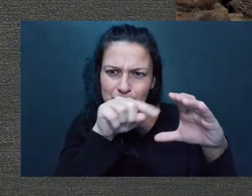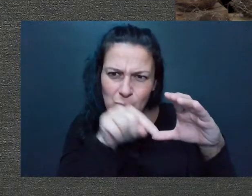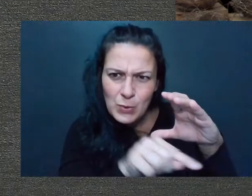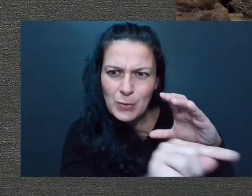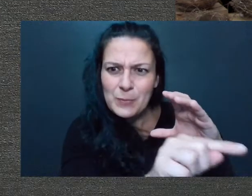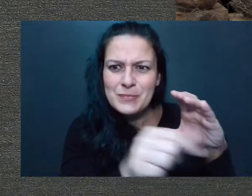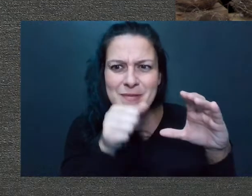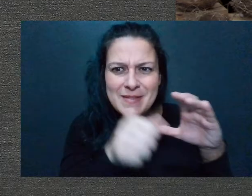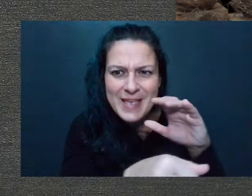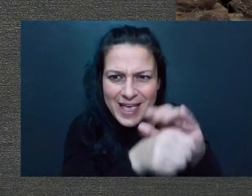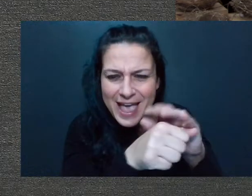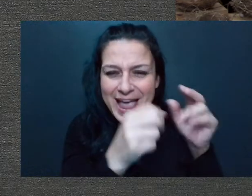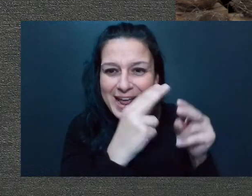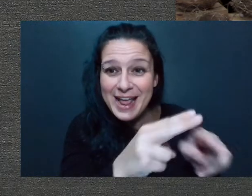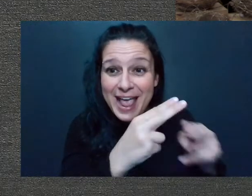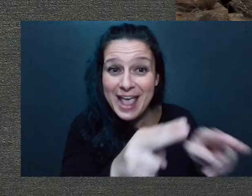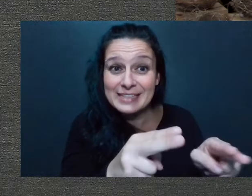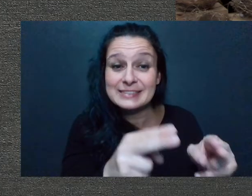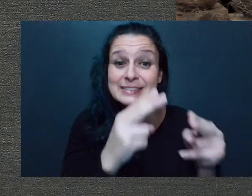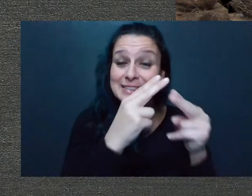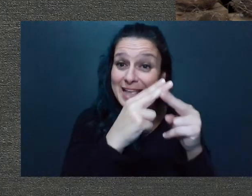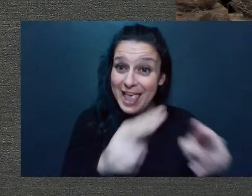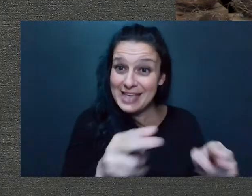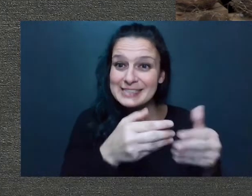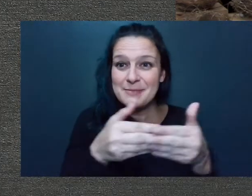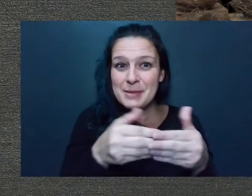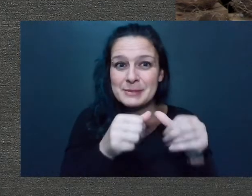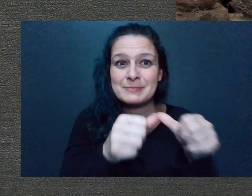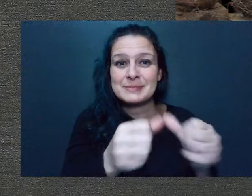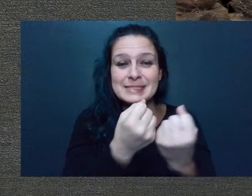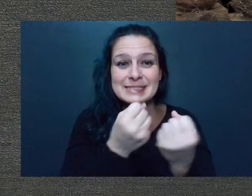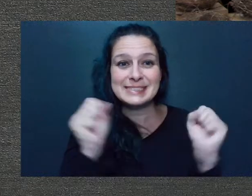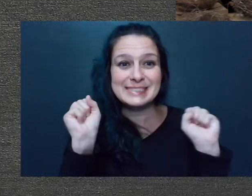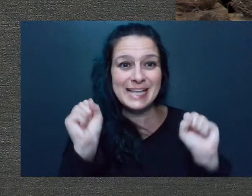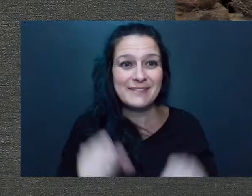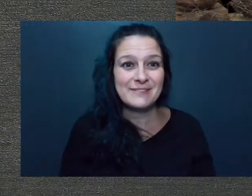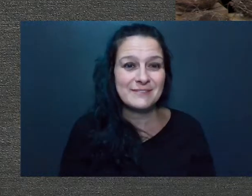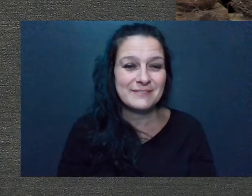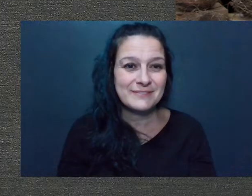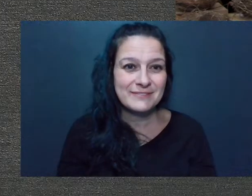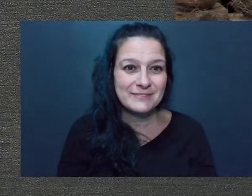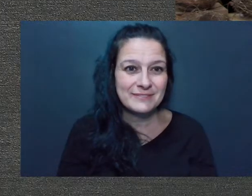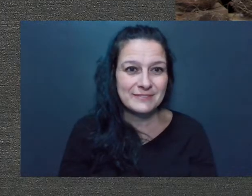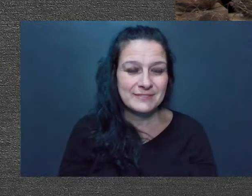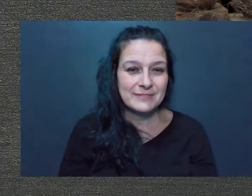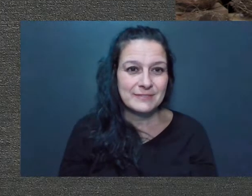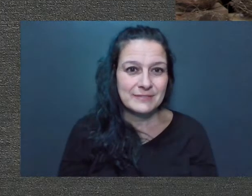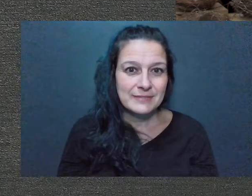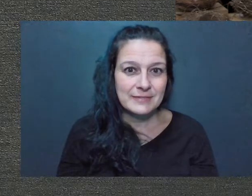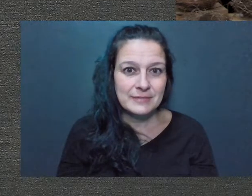and it keeps their eggs and their babies safe. So that's the next kind.